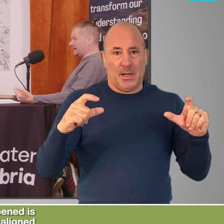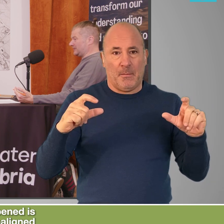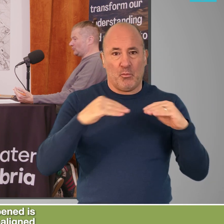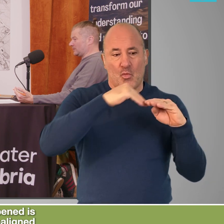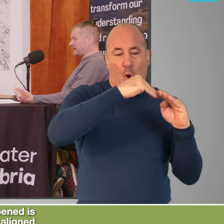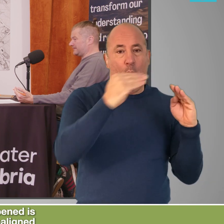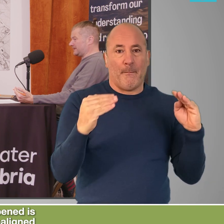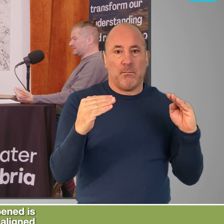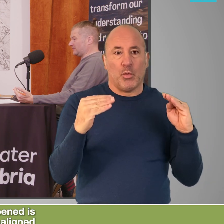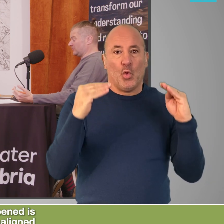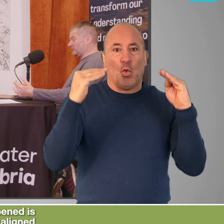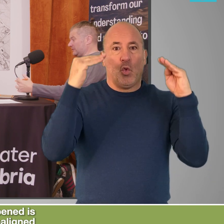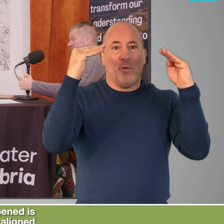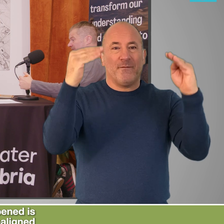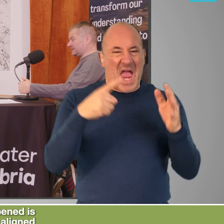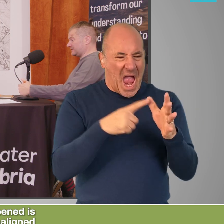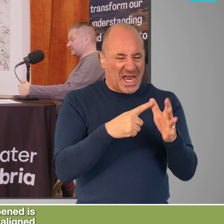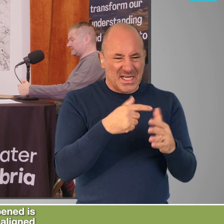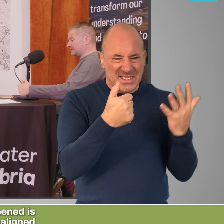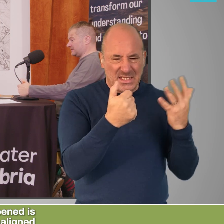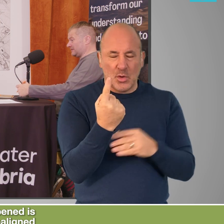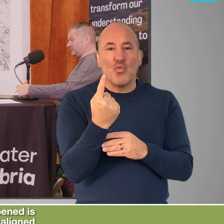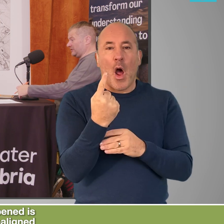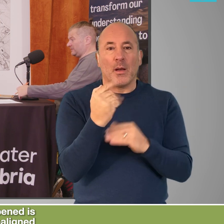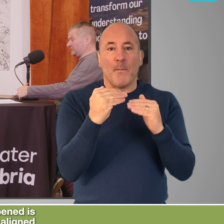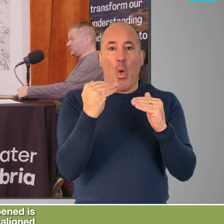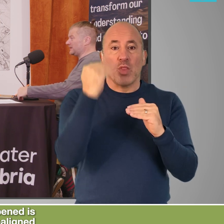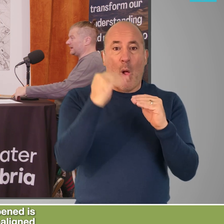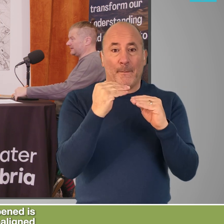And what's happened is Sheffield have realigned